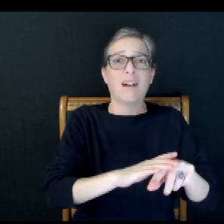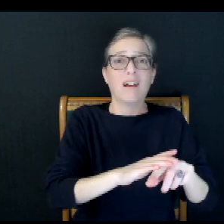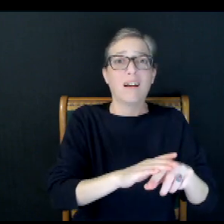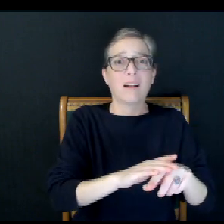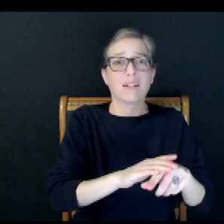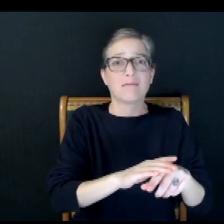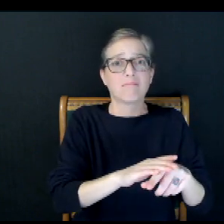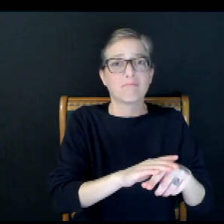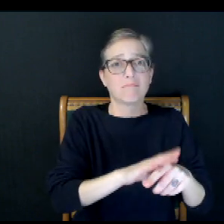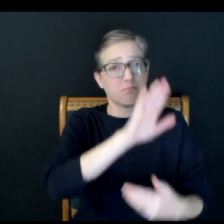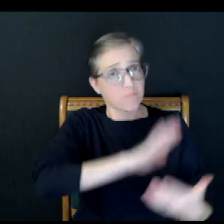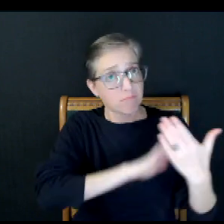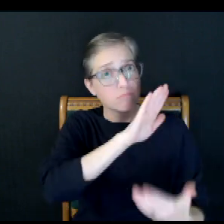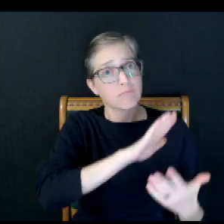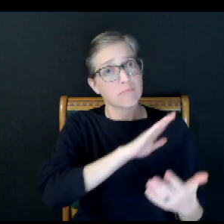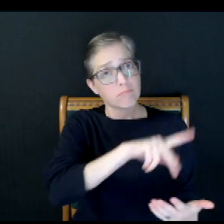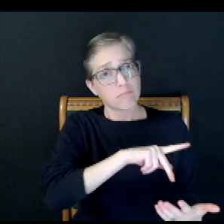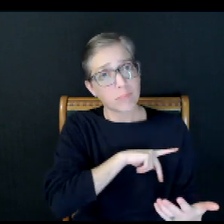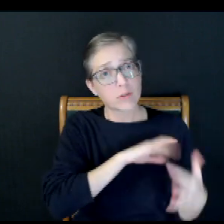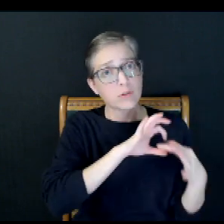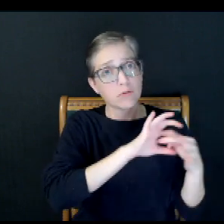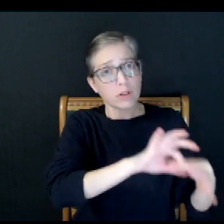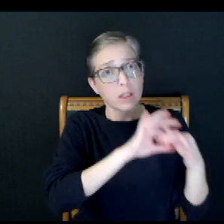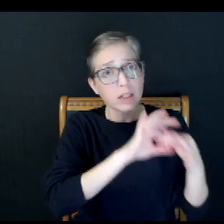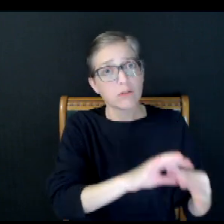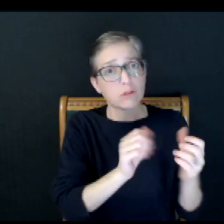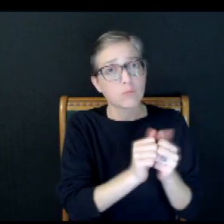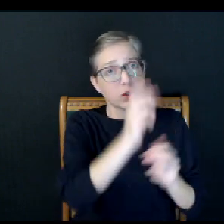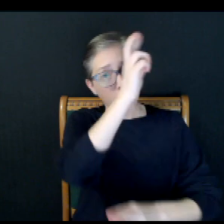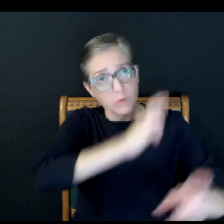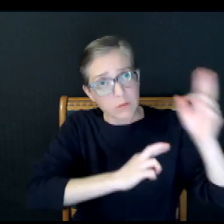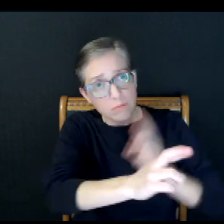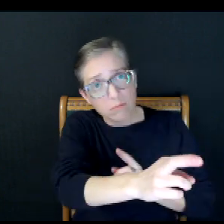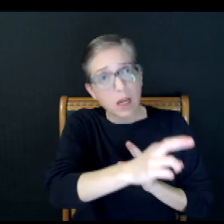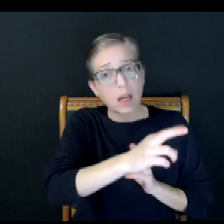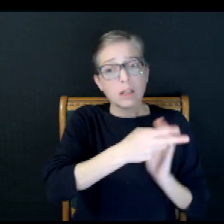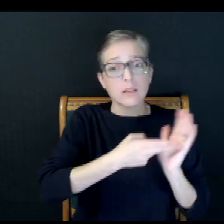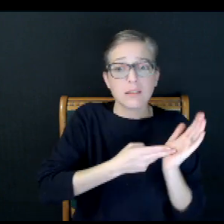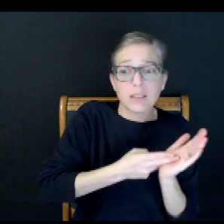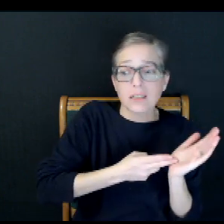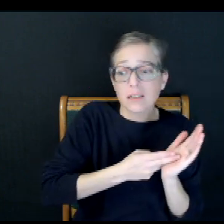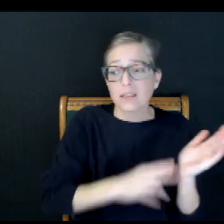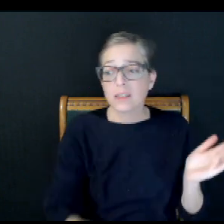that are grounded in dignity and respect. Language and cultural justice is a huge part of what they do.